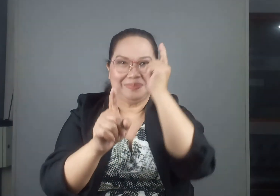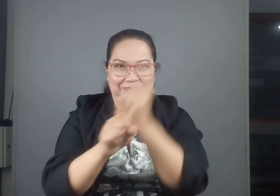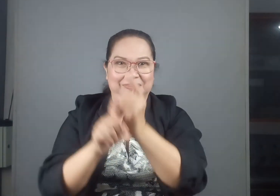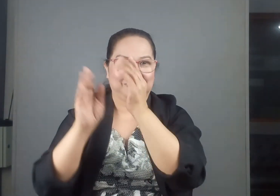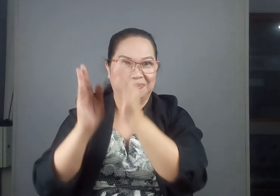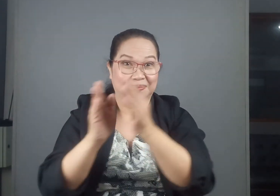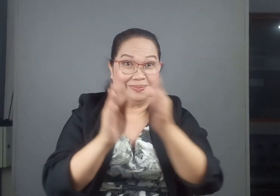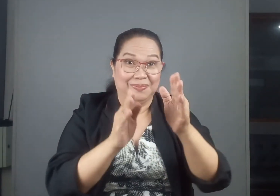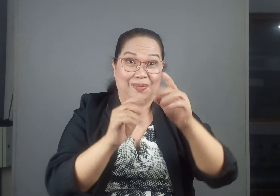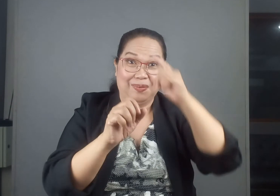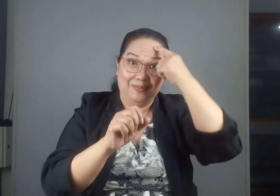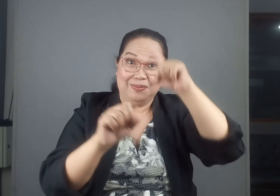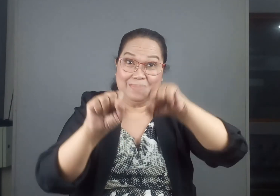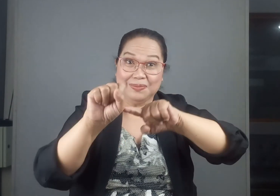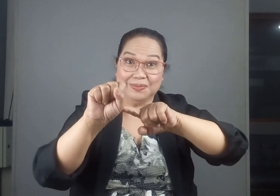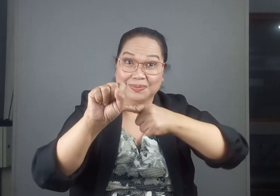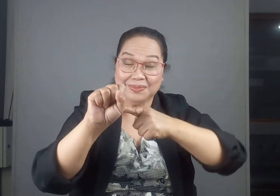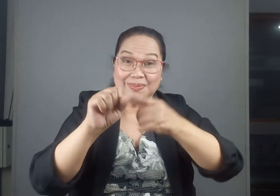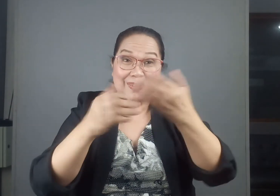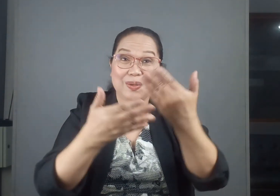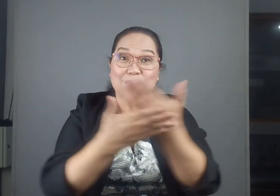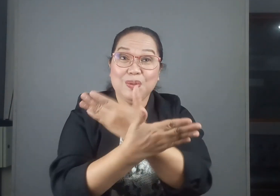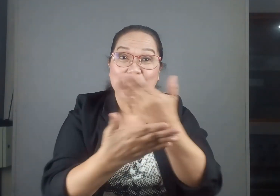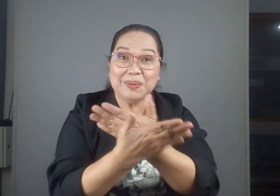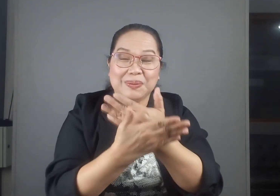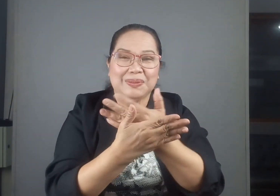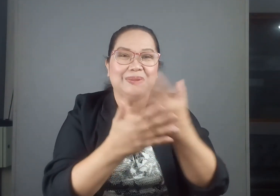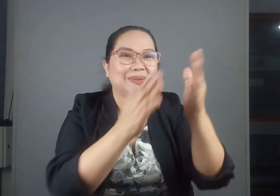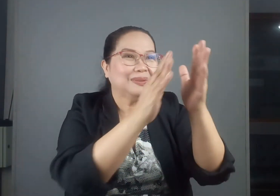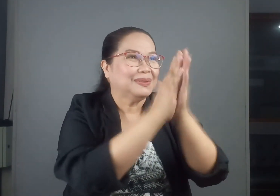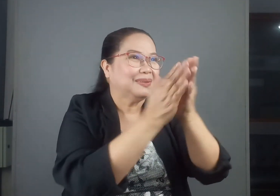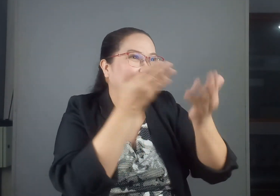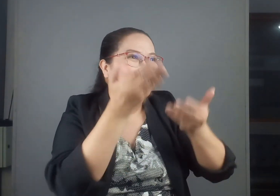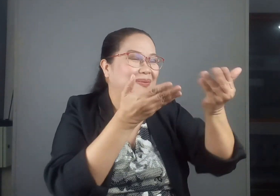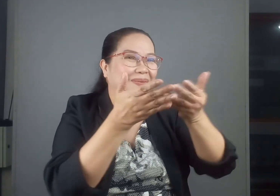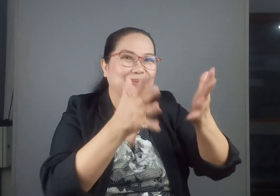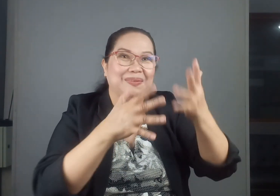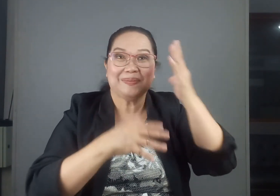For beginners, they can ask for help from the facilitator or more experienced players